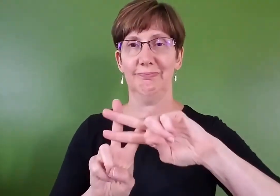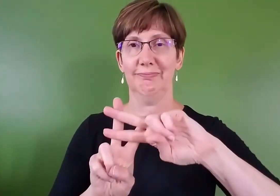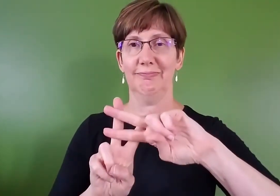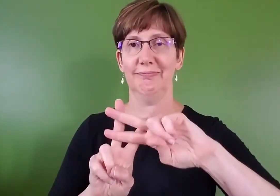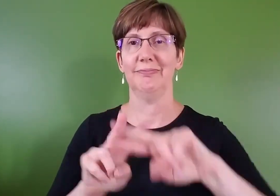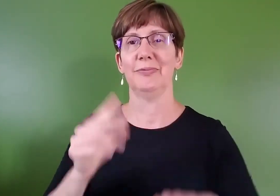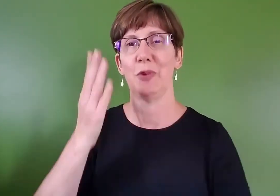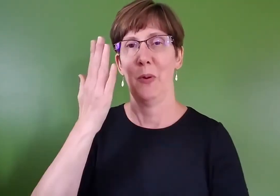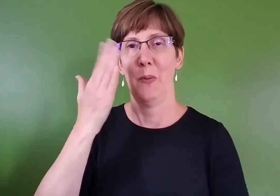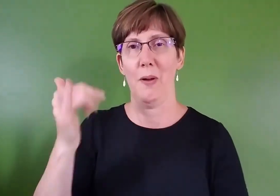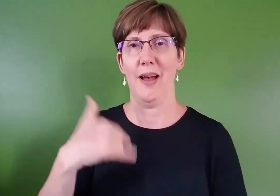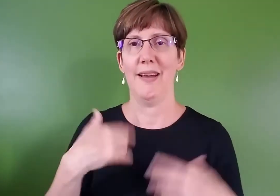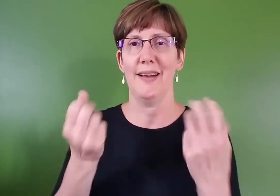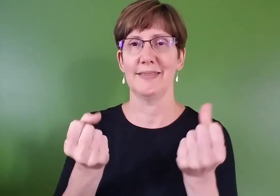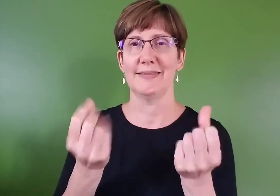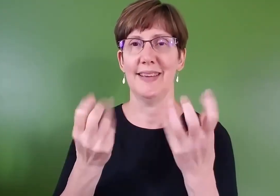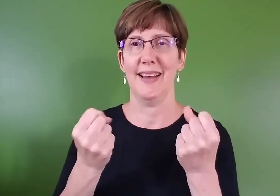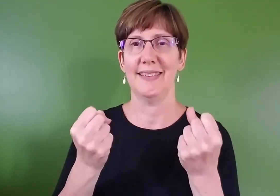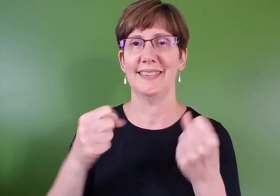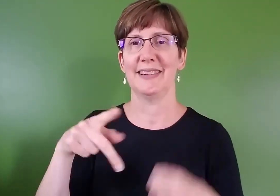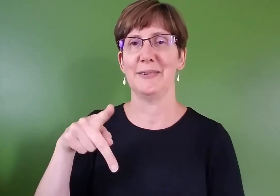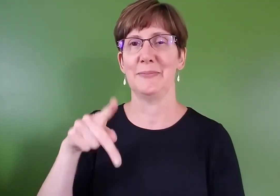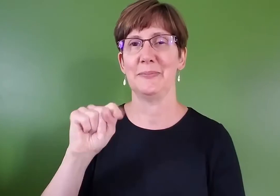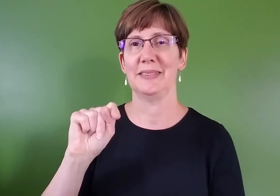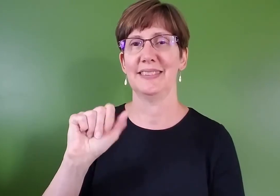#WhyISignPTASL